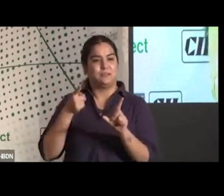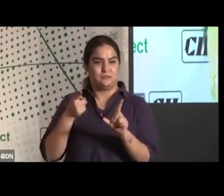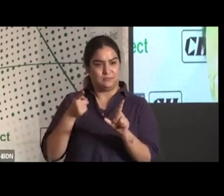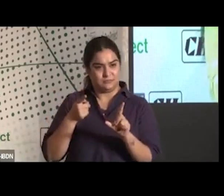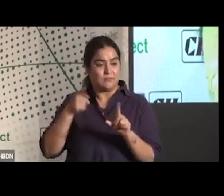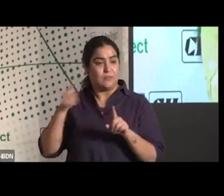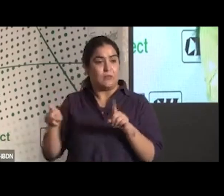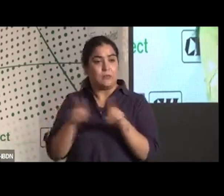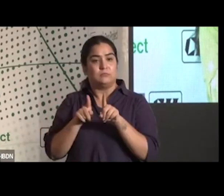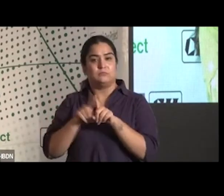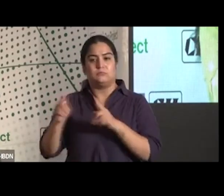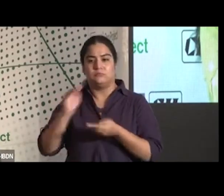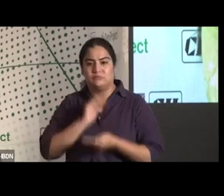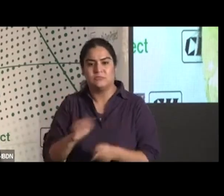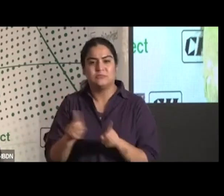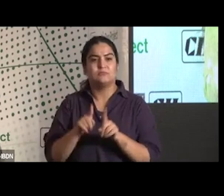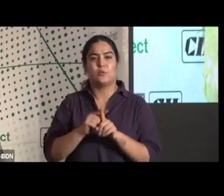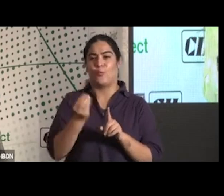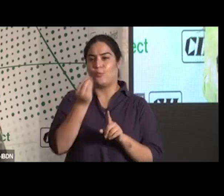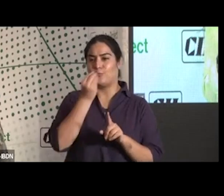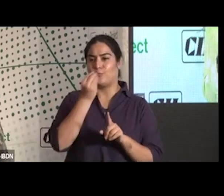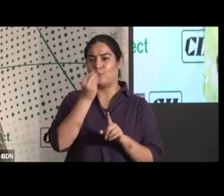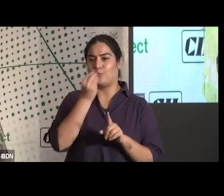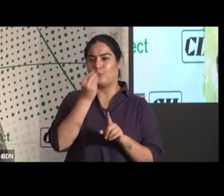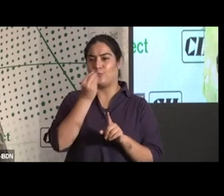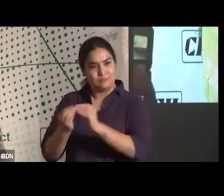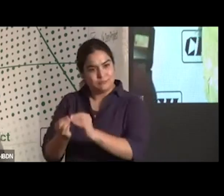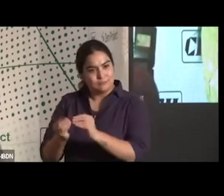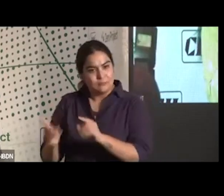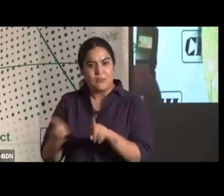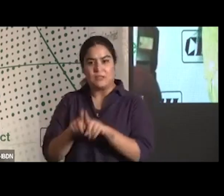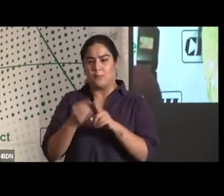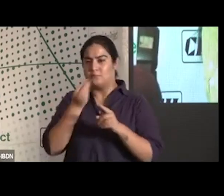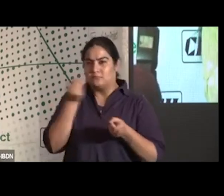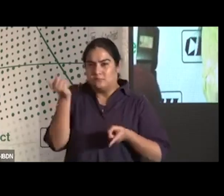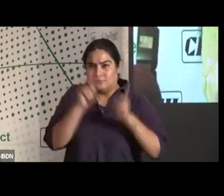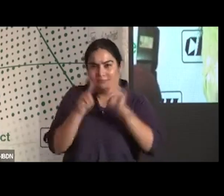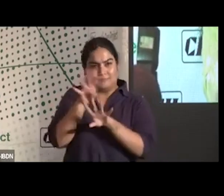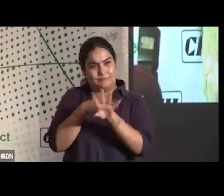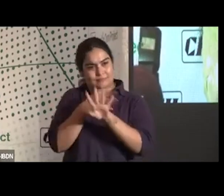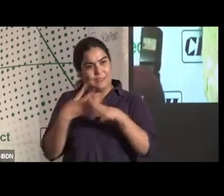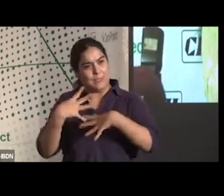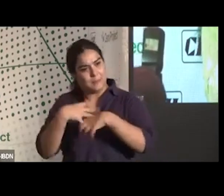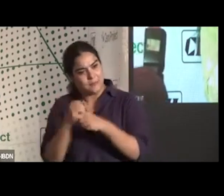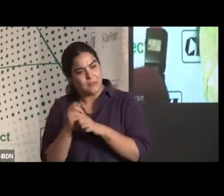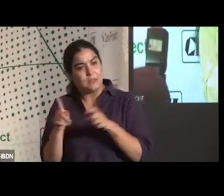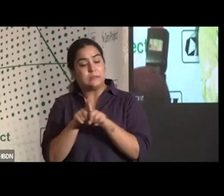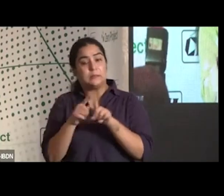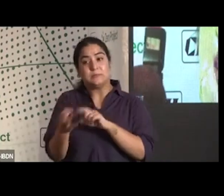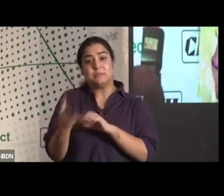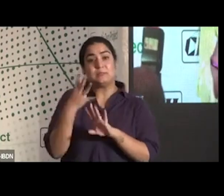We have a pediatric Therapy on Wheels program. We have tools that, busses with us. It's called a blue bus.